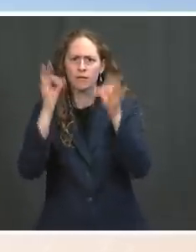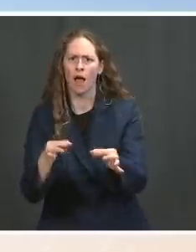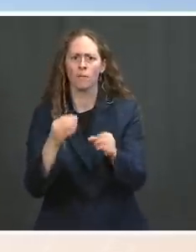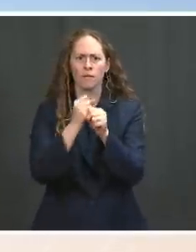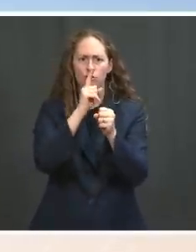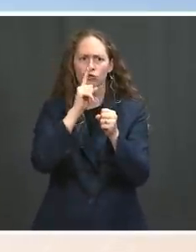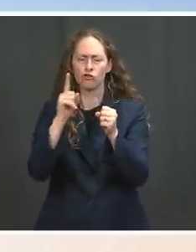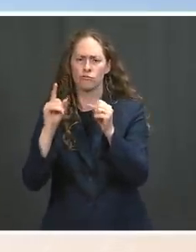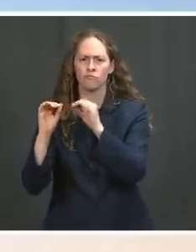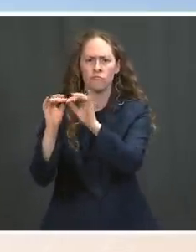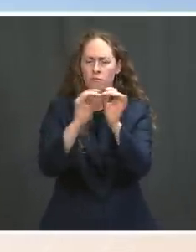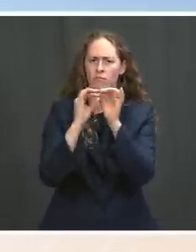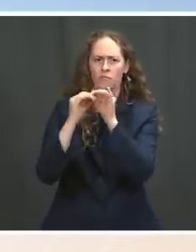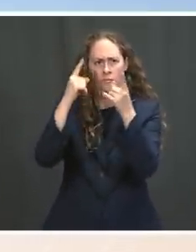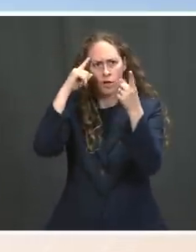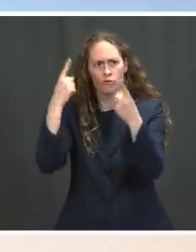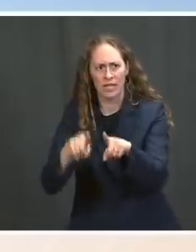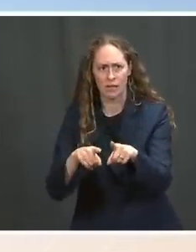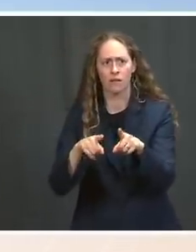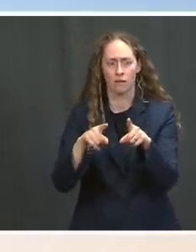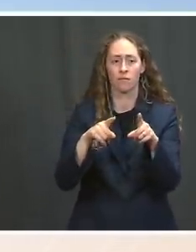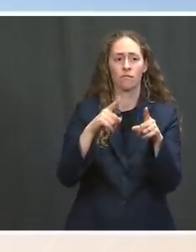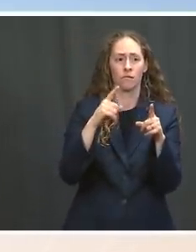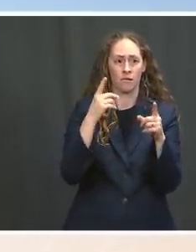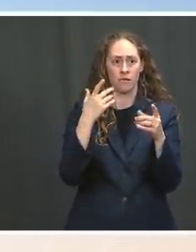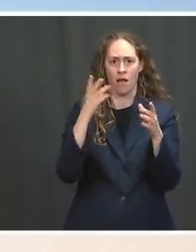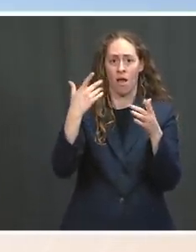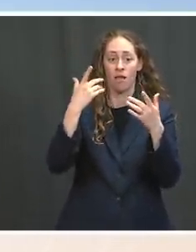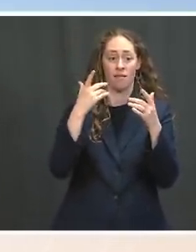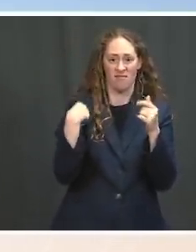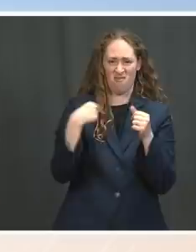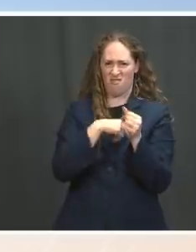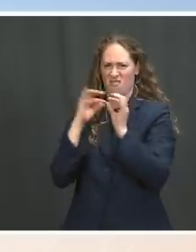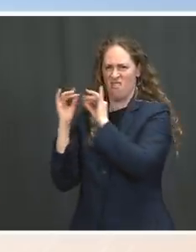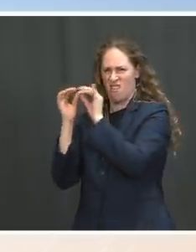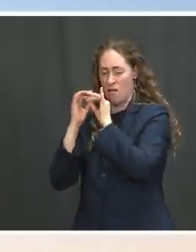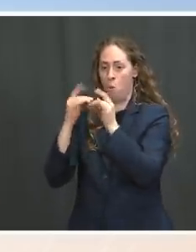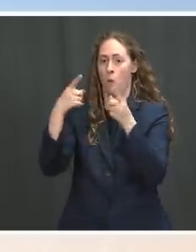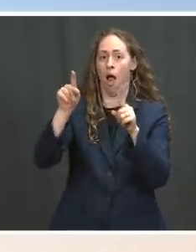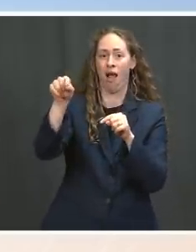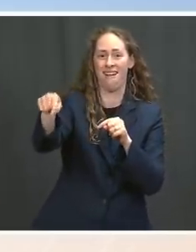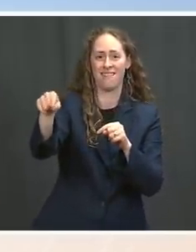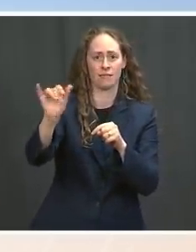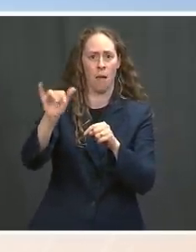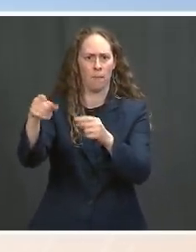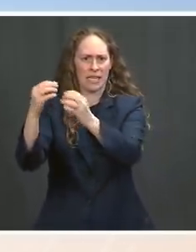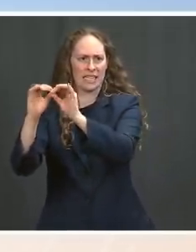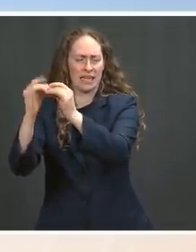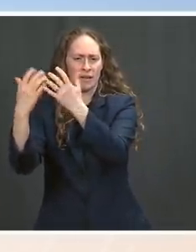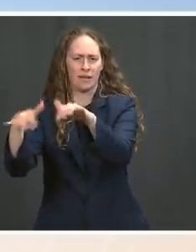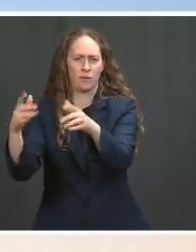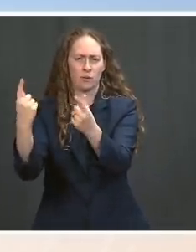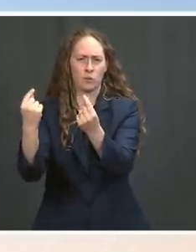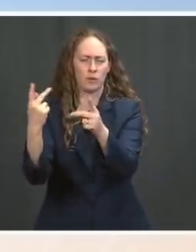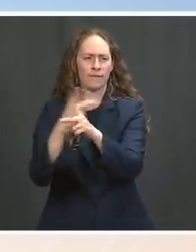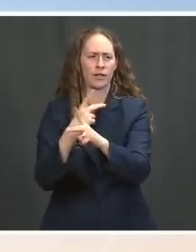while the pipeline is getting fully online, but before that's completely taking place. The Press: And just to follow up for you -- perhaps the both of you: